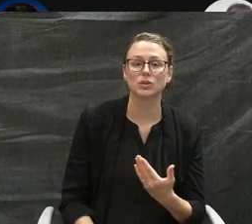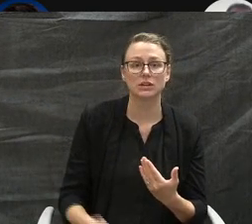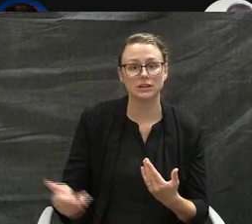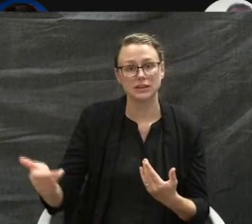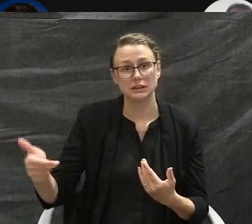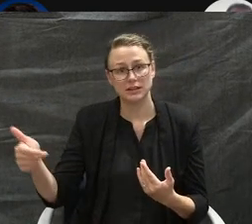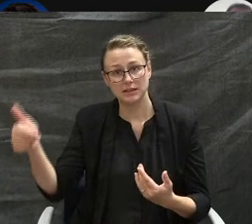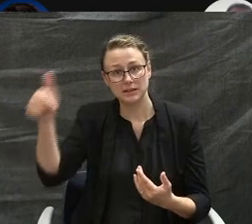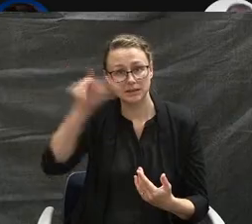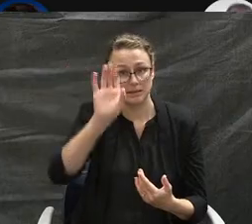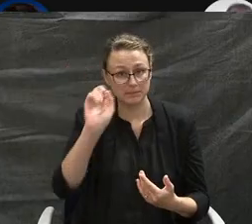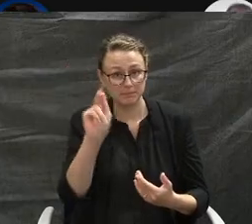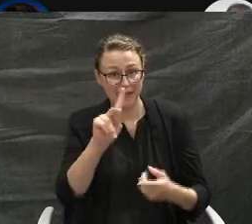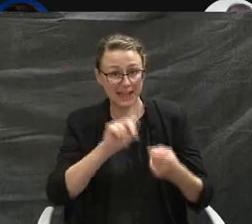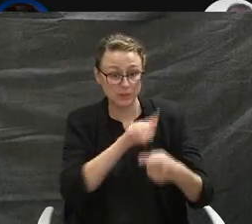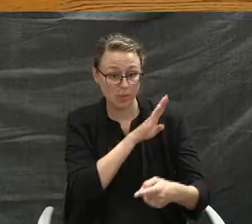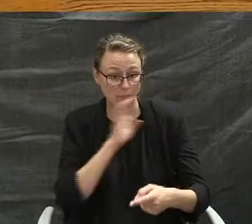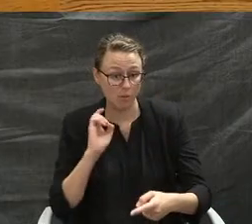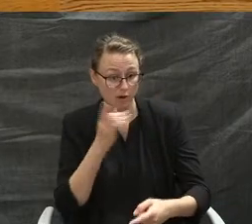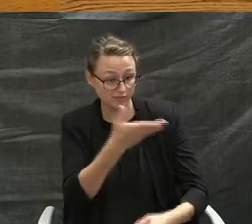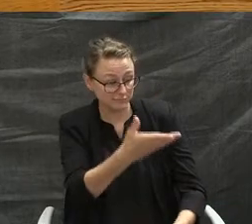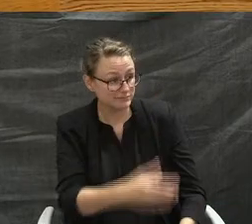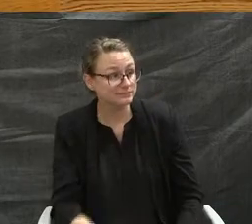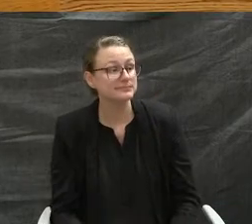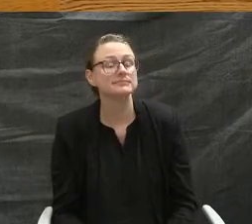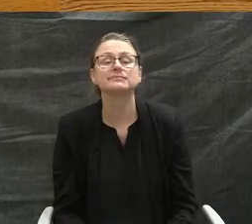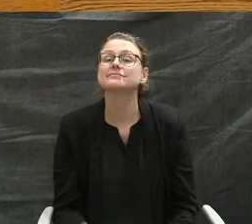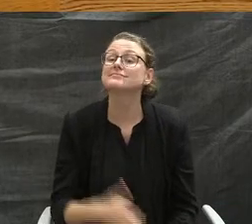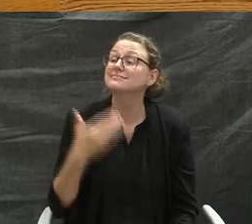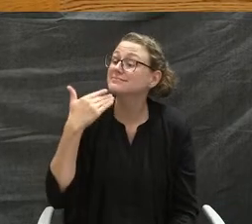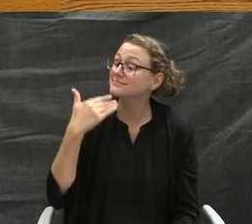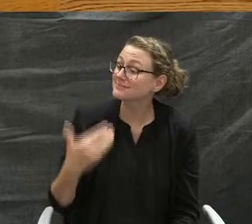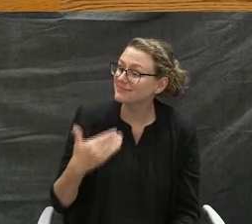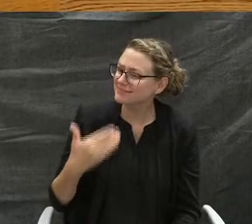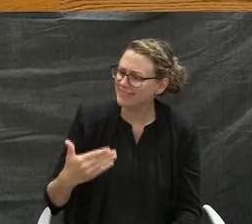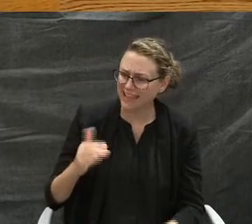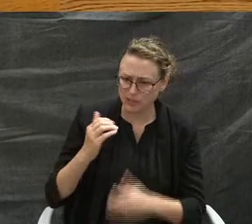in the board. Thank you, Mr. Carpenter and all the other